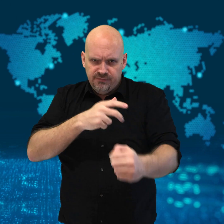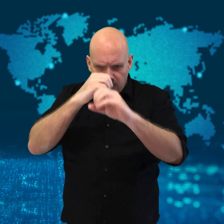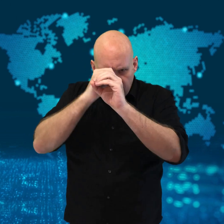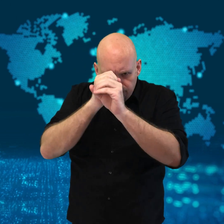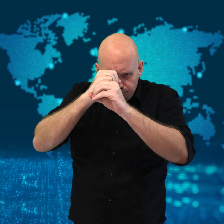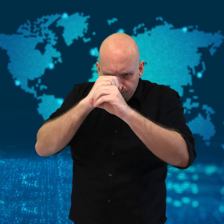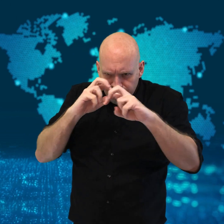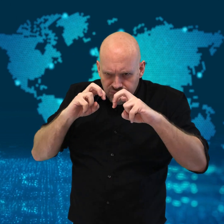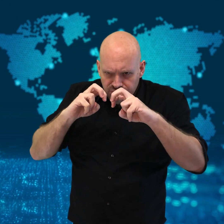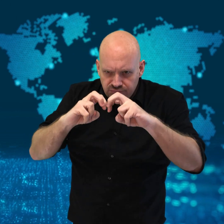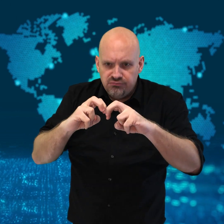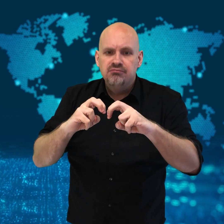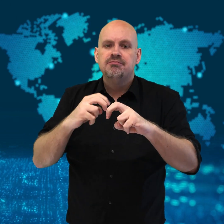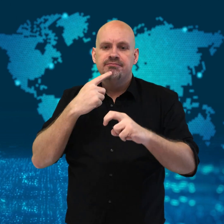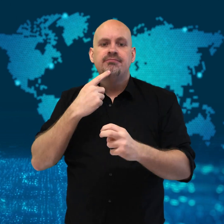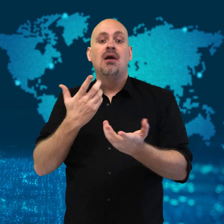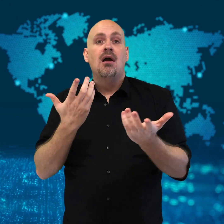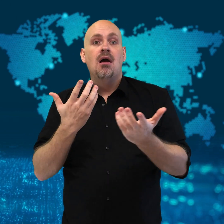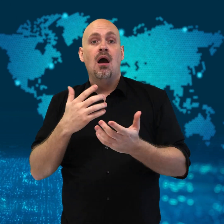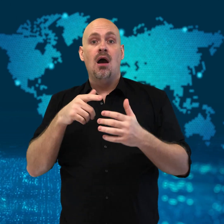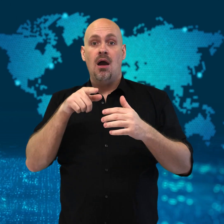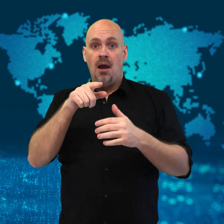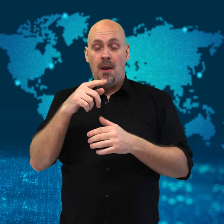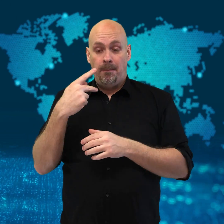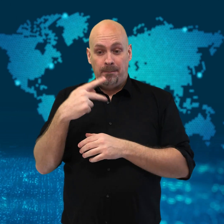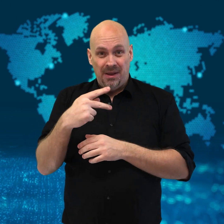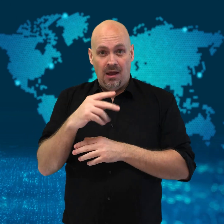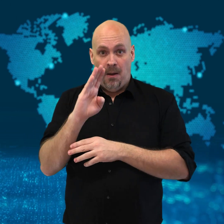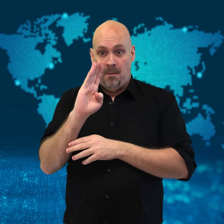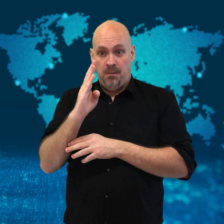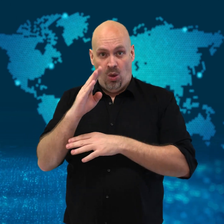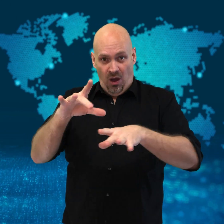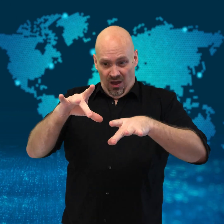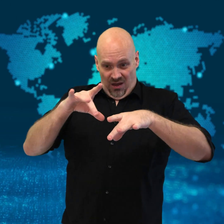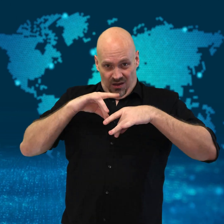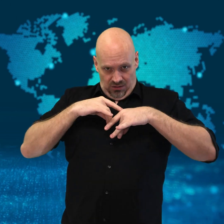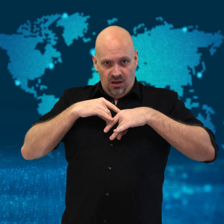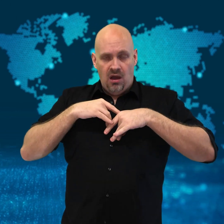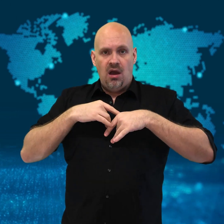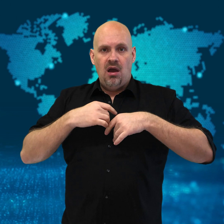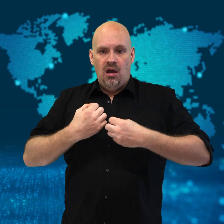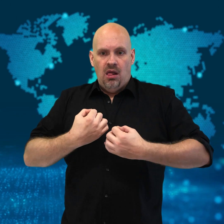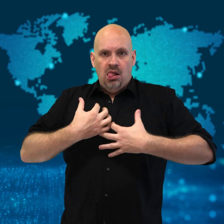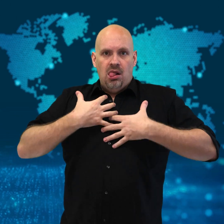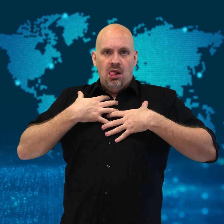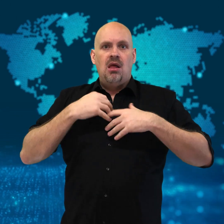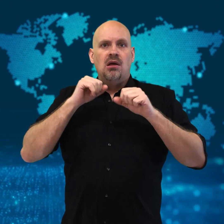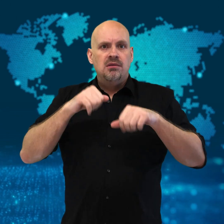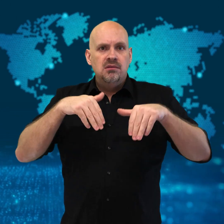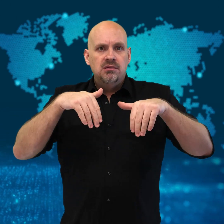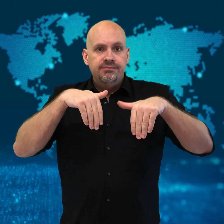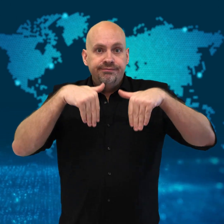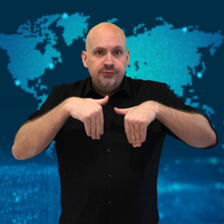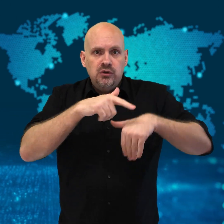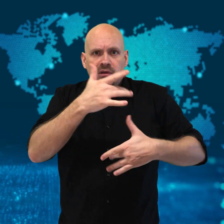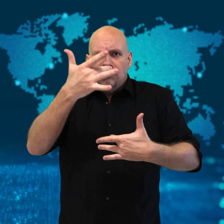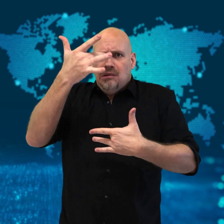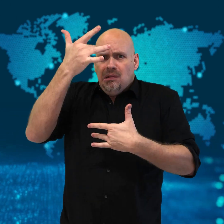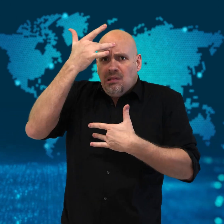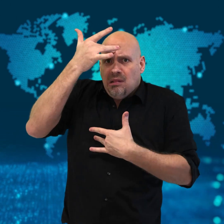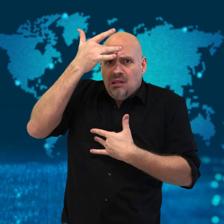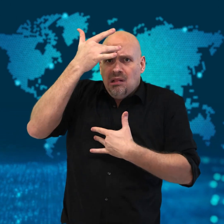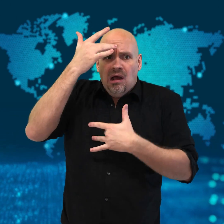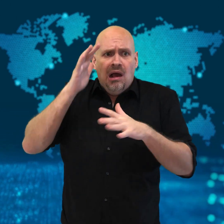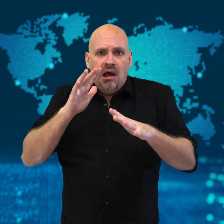and confirmed that the pink and blue colors were not dangerous to